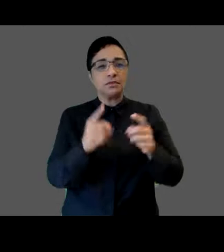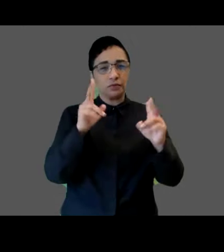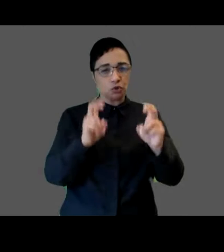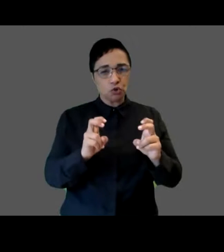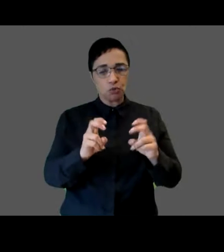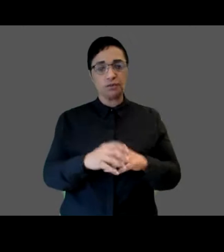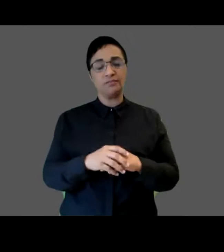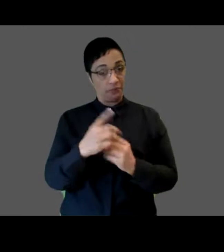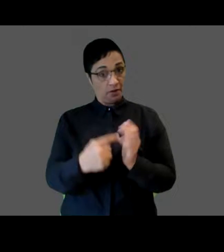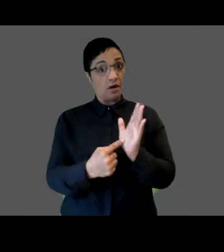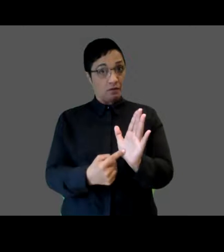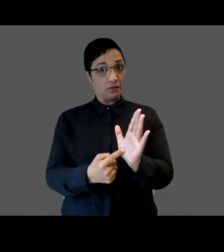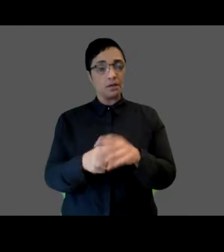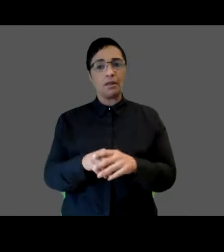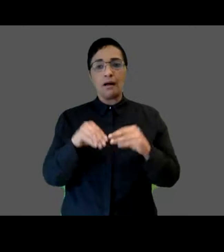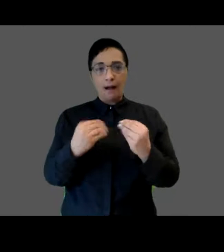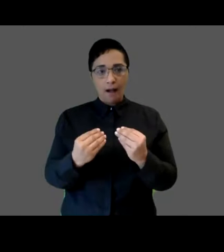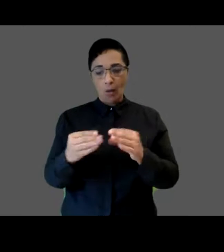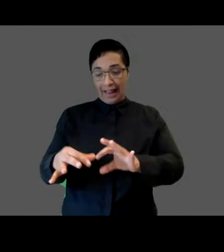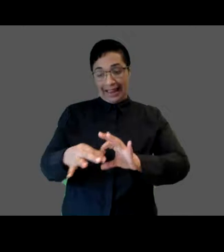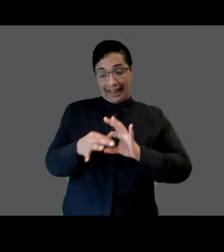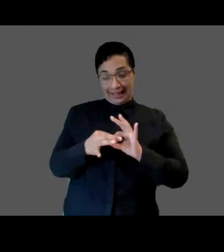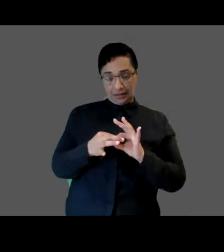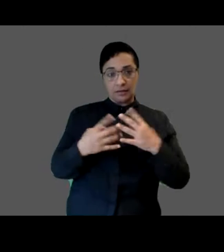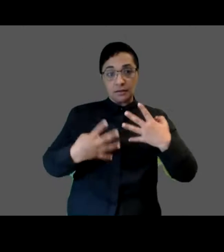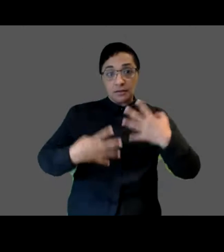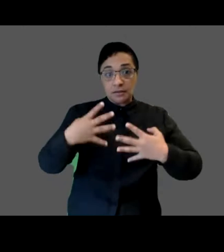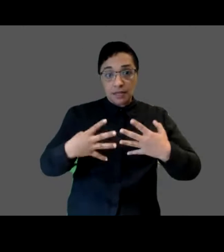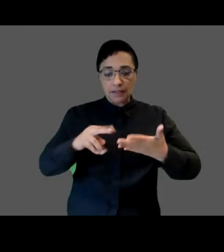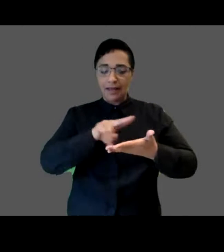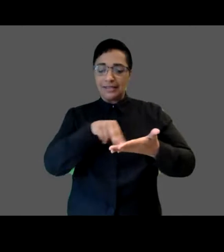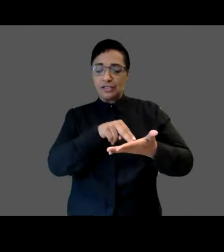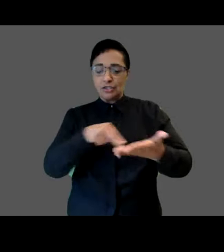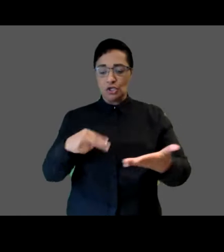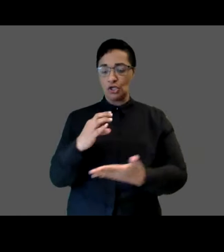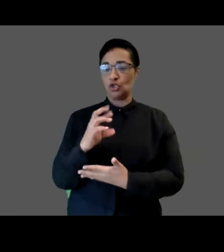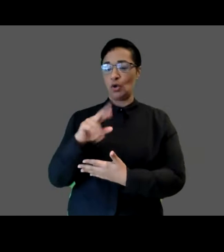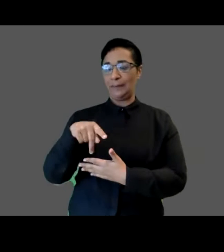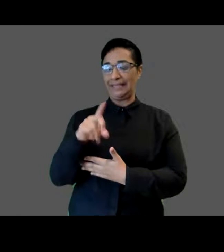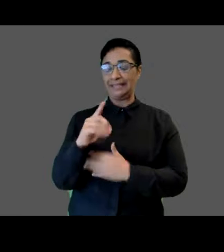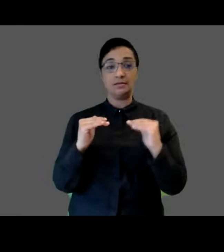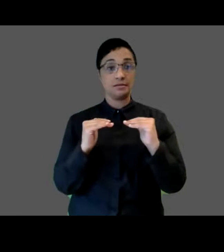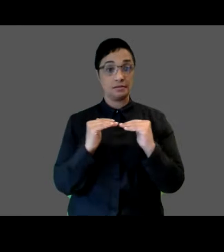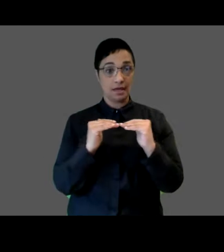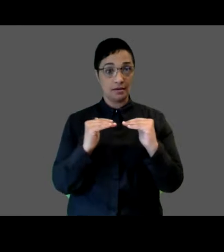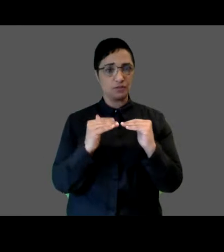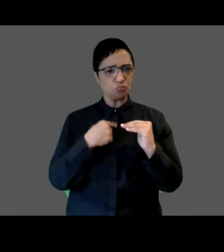accordance to CRPD standards, and I think that's something we should highlight, that it's happening more and more.